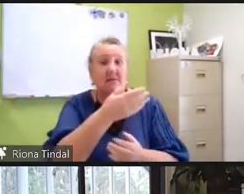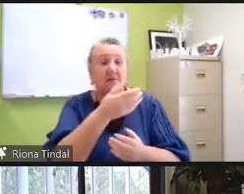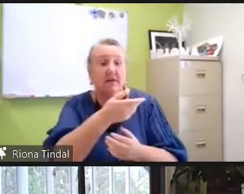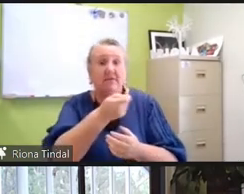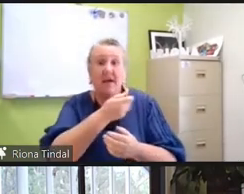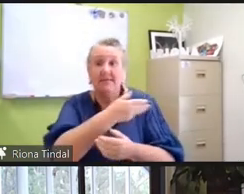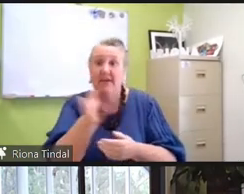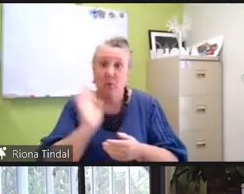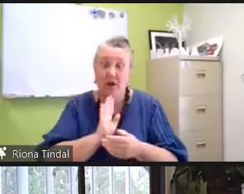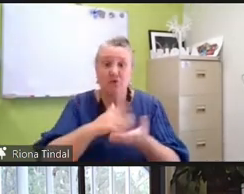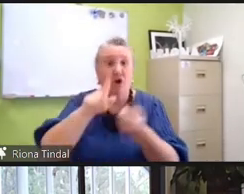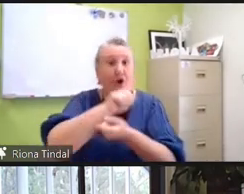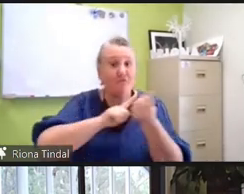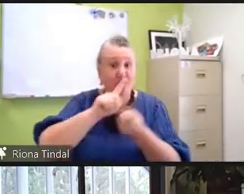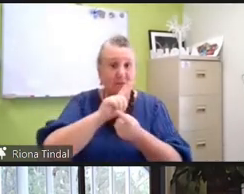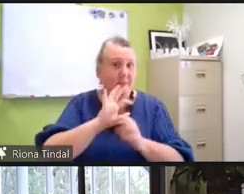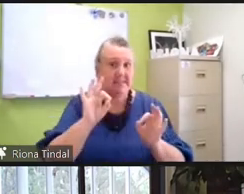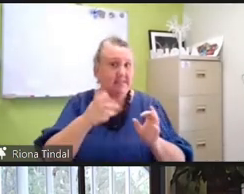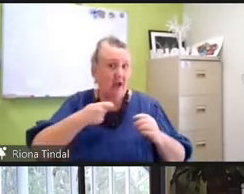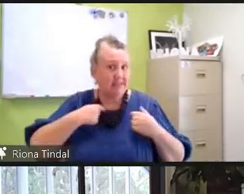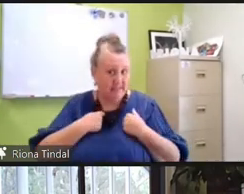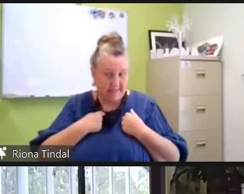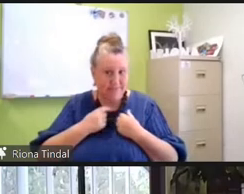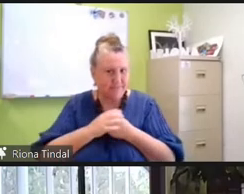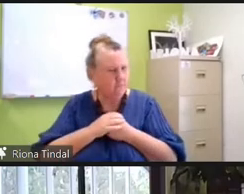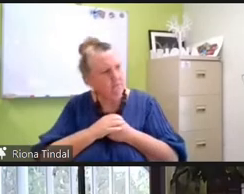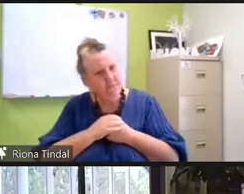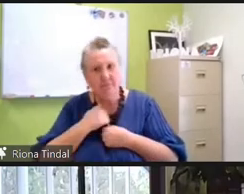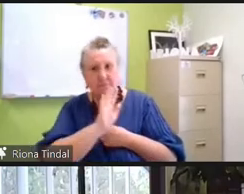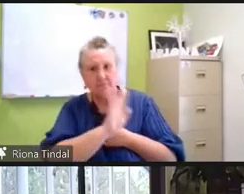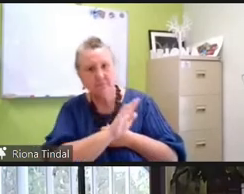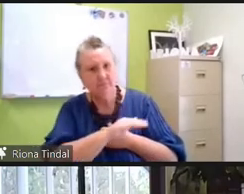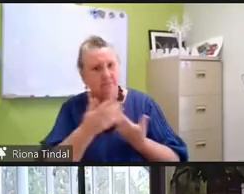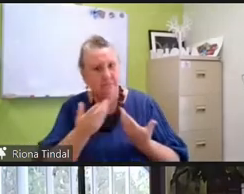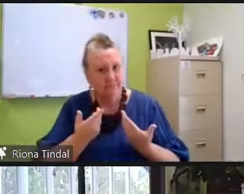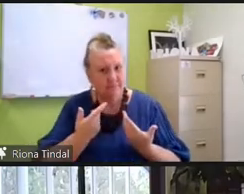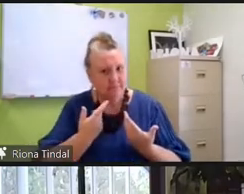and asking for access there. Invited everybody to a conference. Didn't invite me though. I